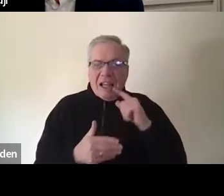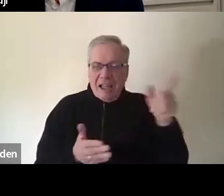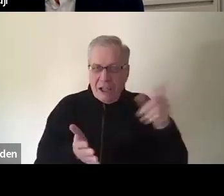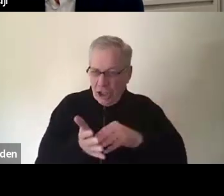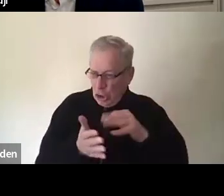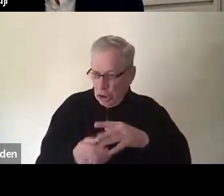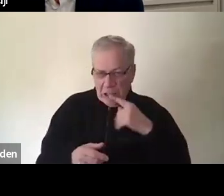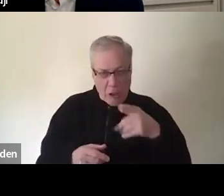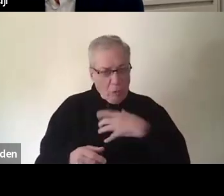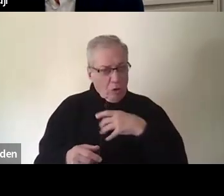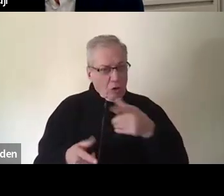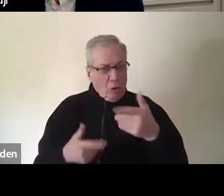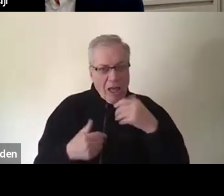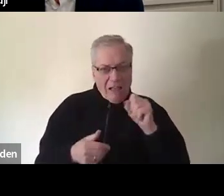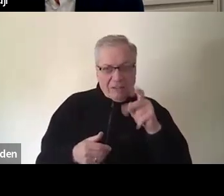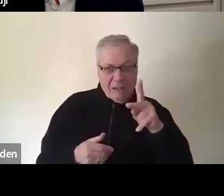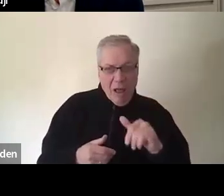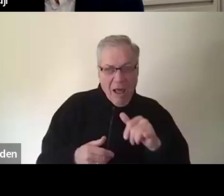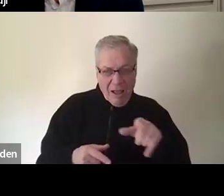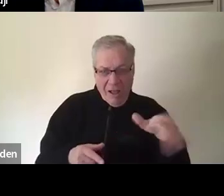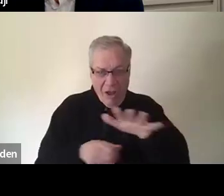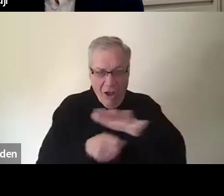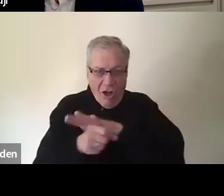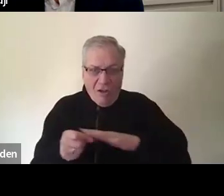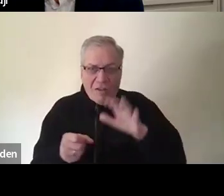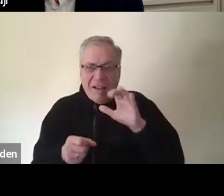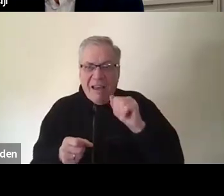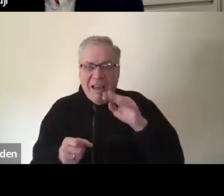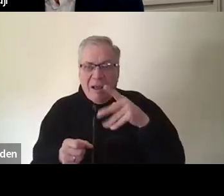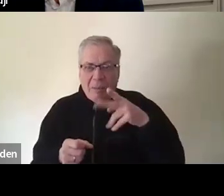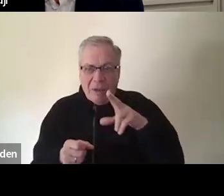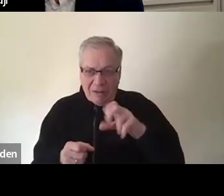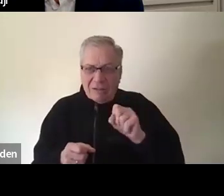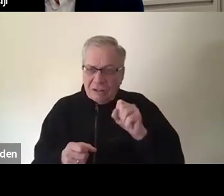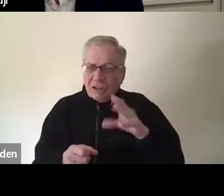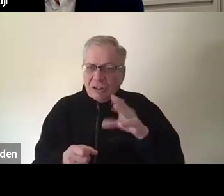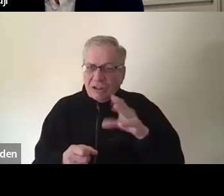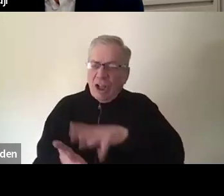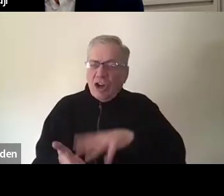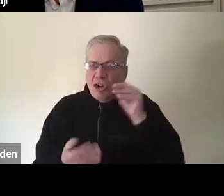all over campus. And kind of we did. So they really learned a lot of professional skills,